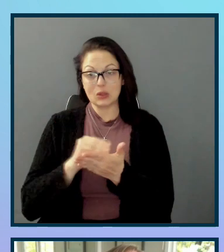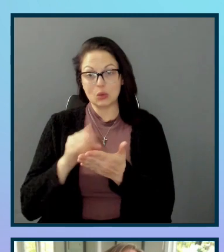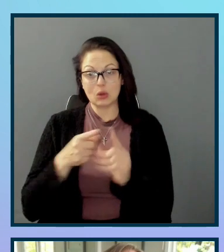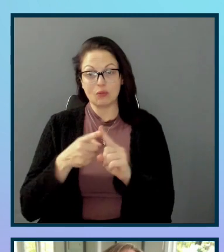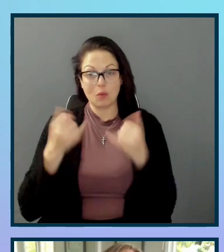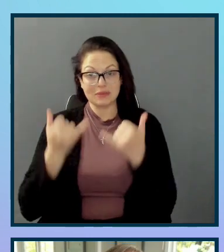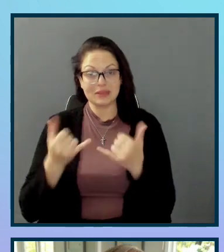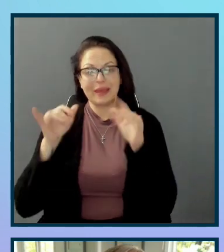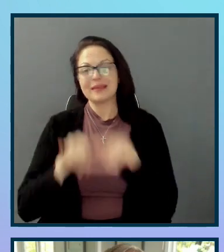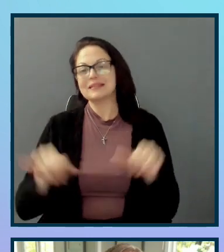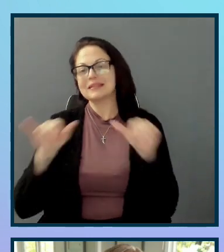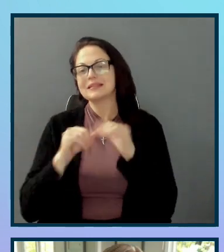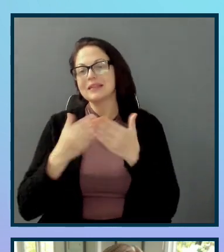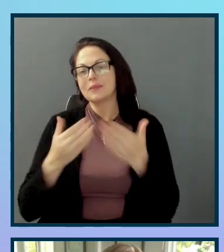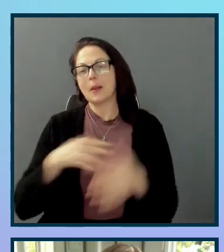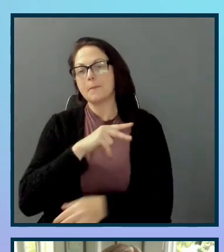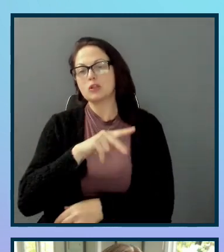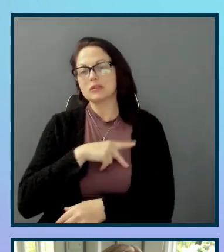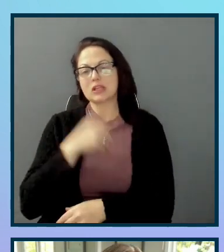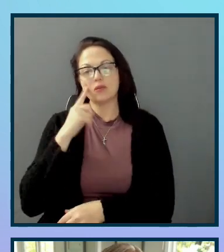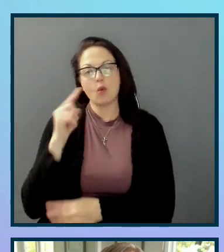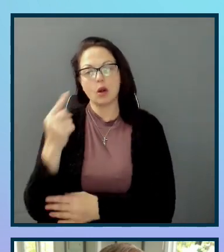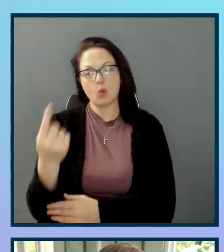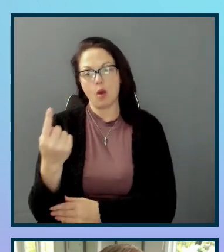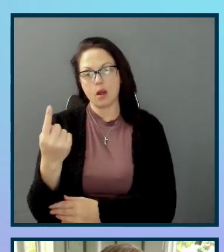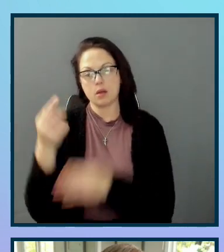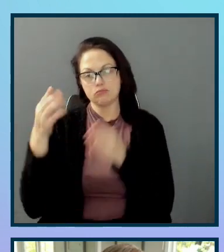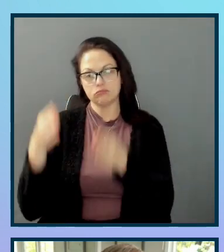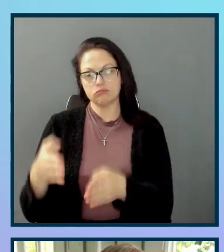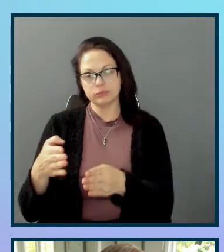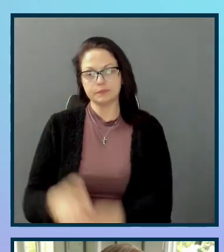It's personalization for one. We'll talk about this a little bit later